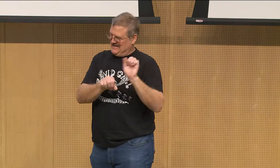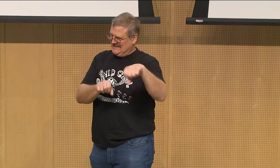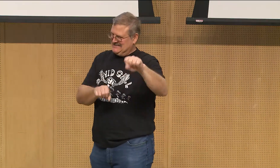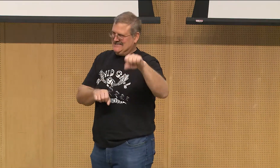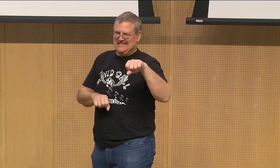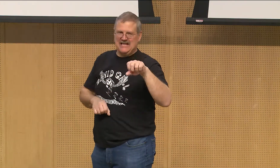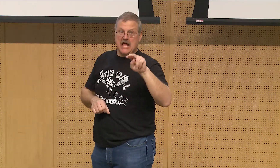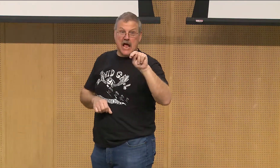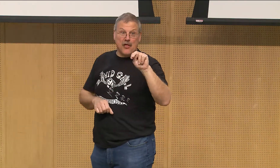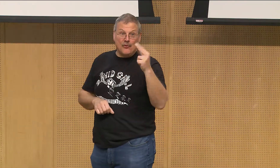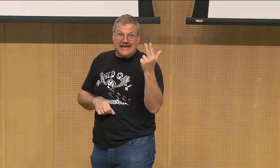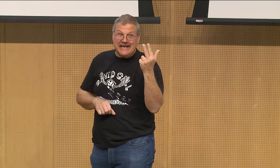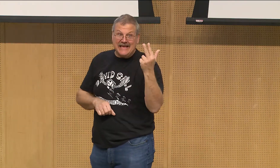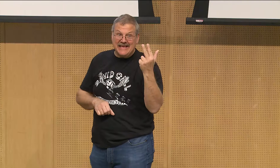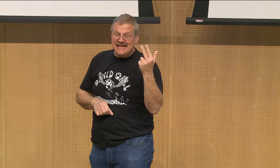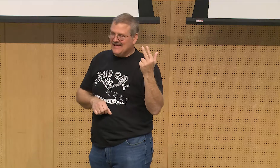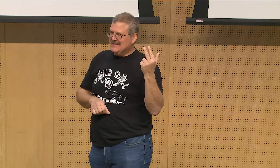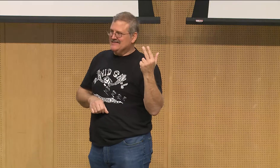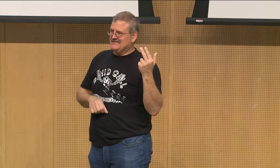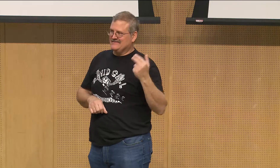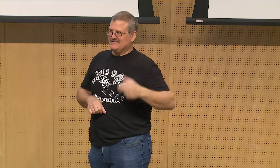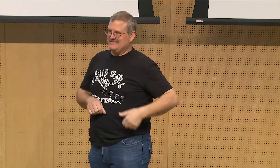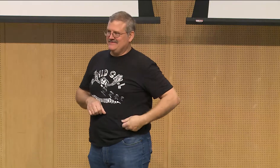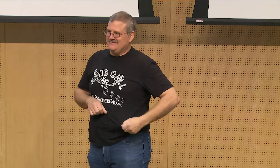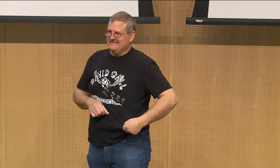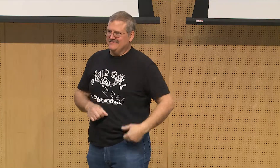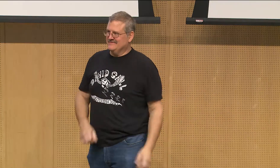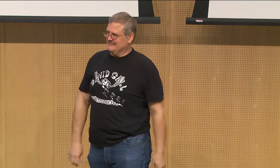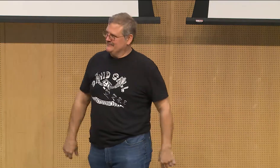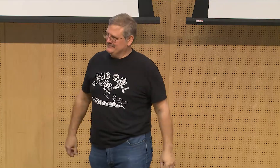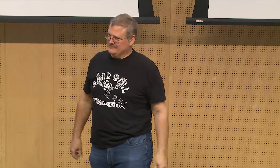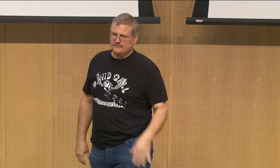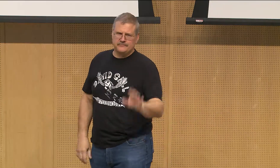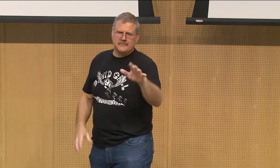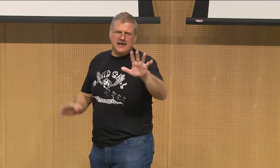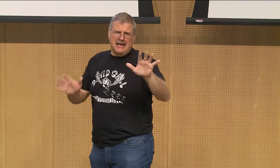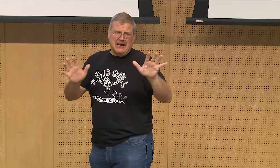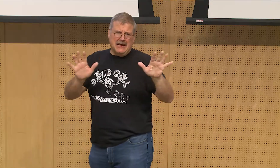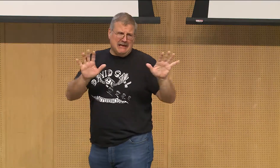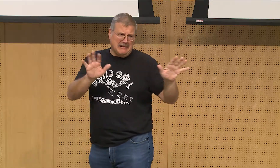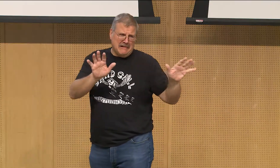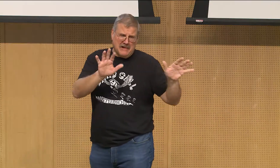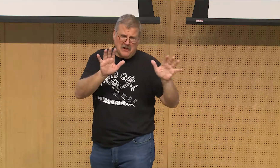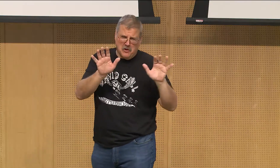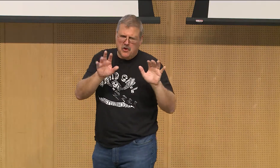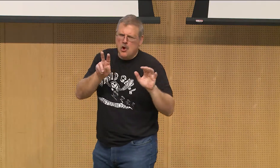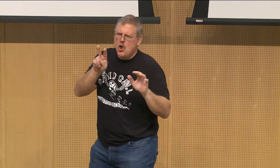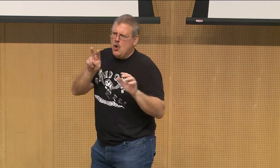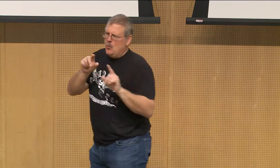The N3? Is that what you're talking about? No, no, no. No. Look at the word.